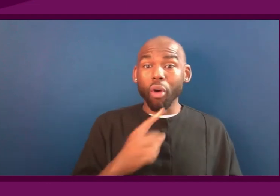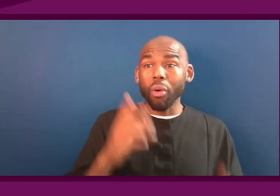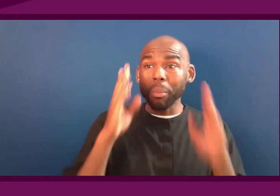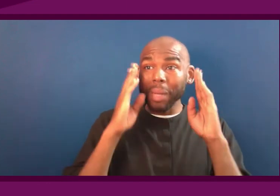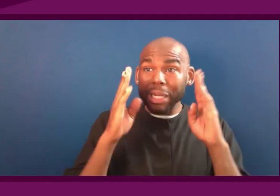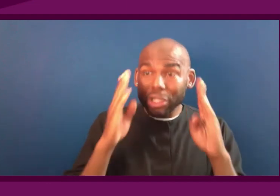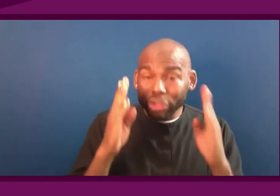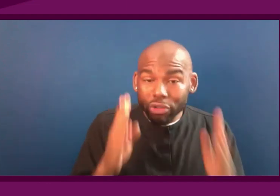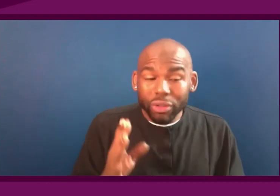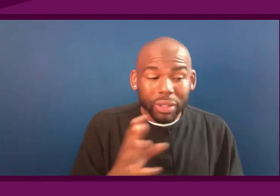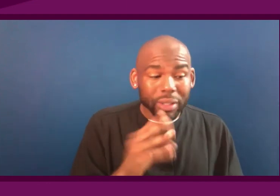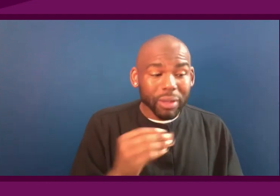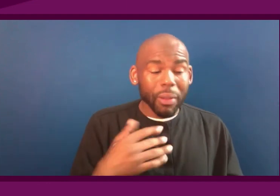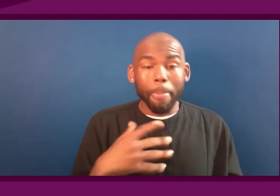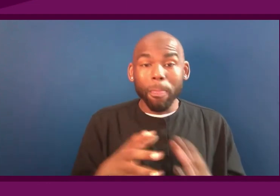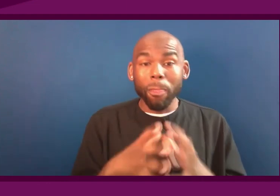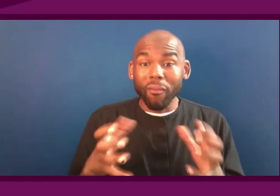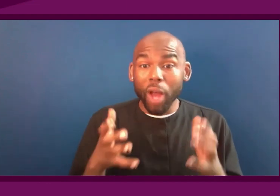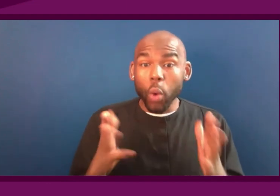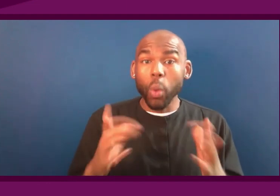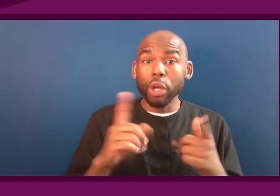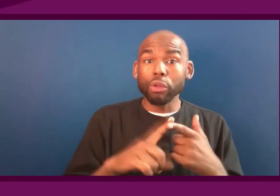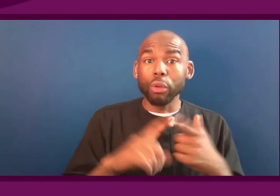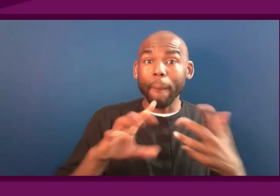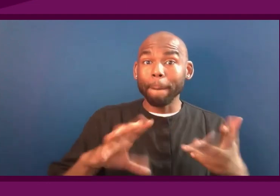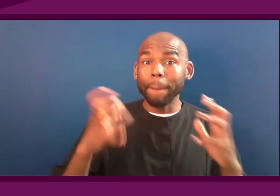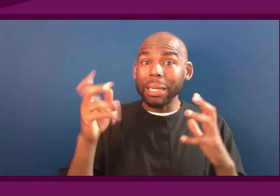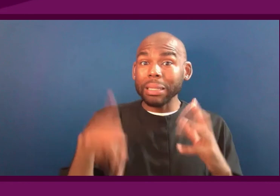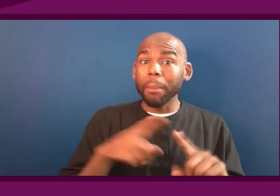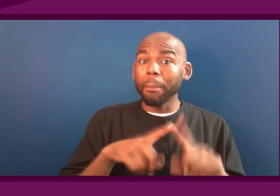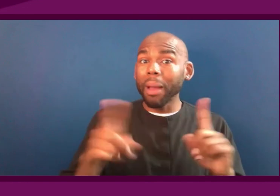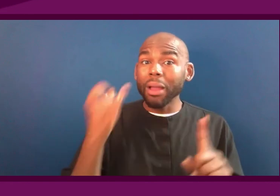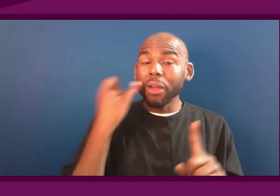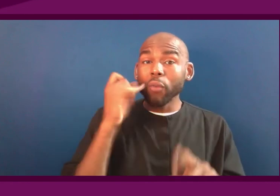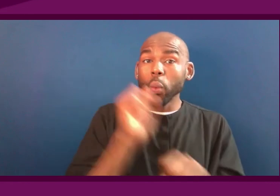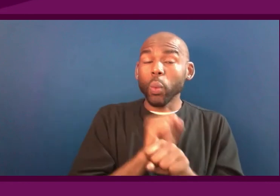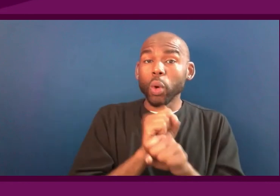We'll help you be successful with this. But if you're not including us, you can expect